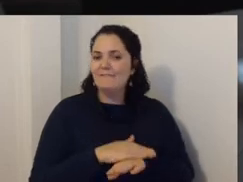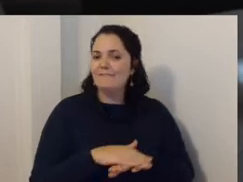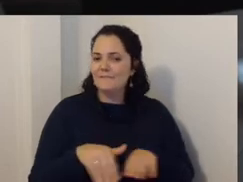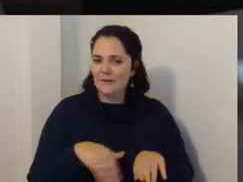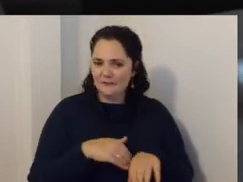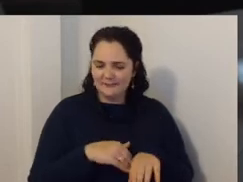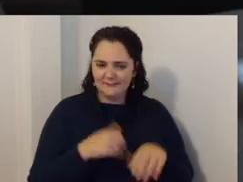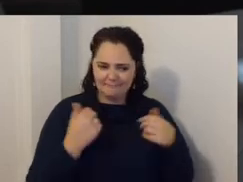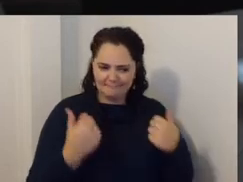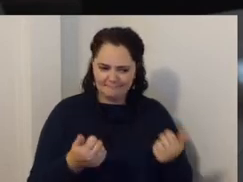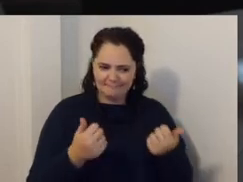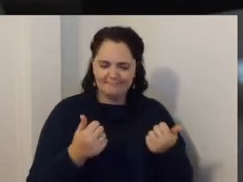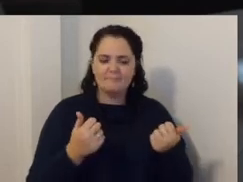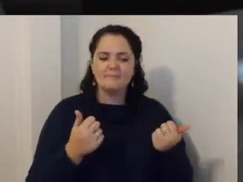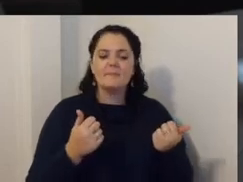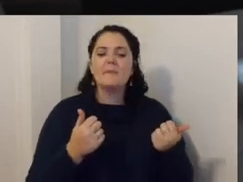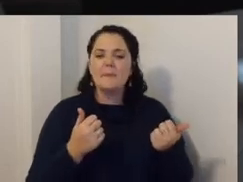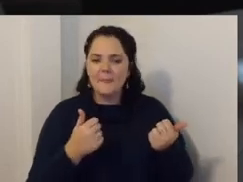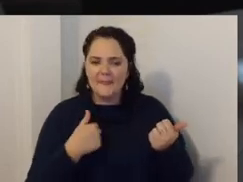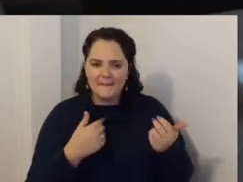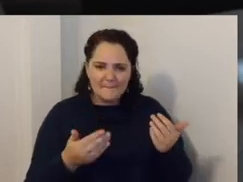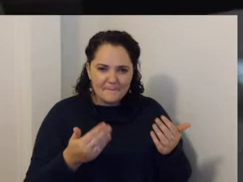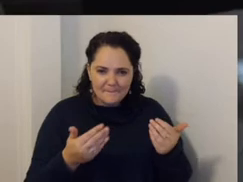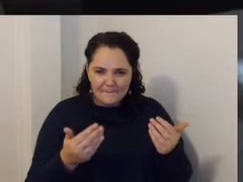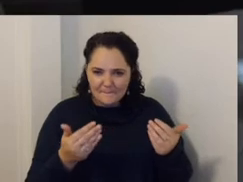worry, we're not going to cut away and we're going to keep we're going to keep Rachel and